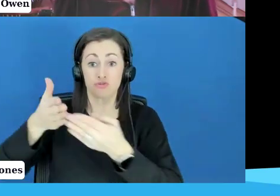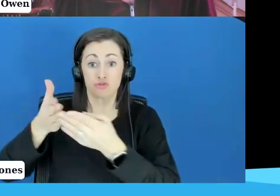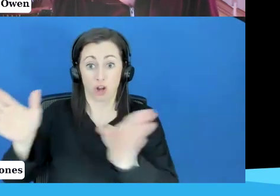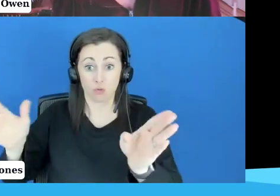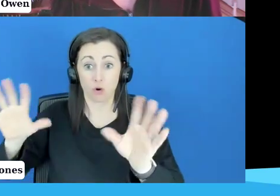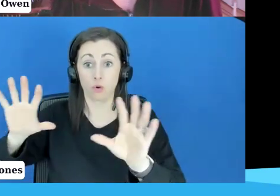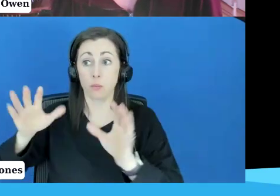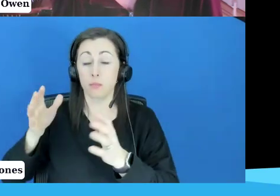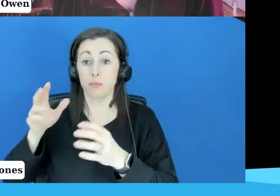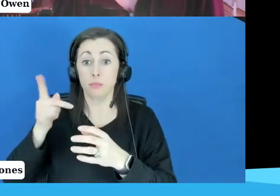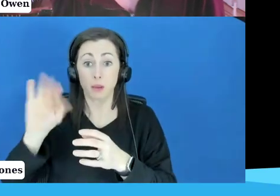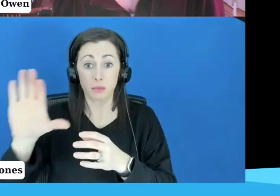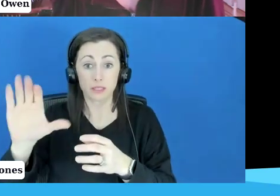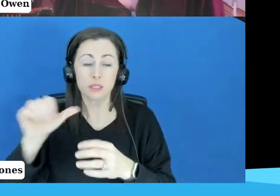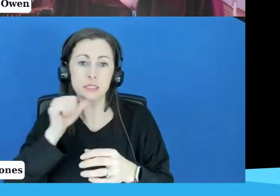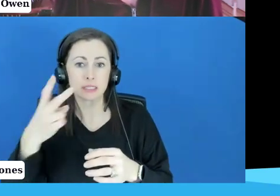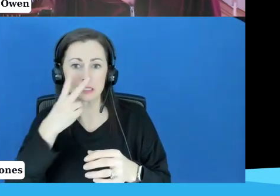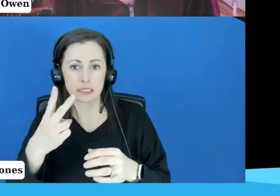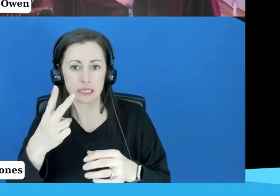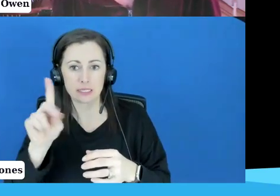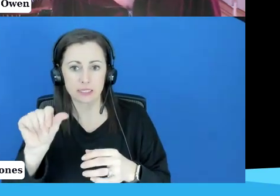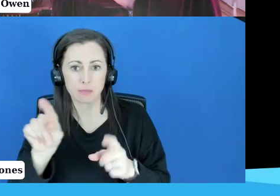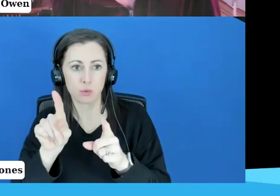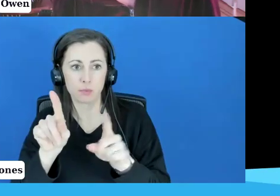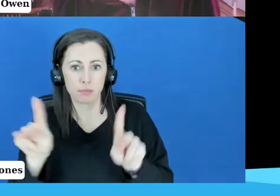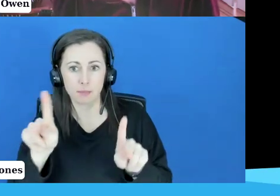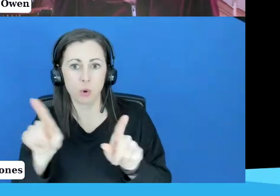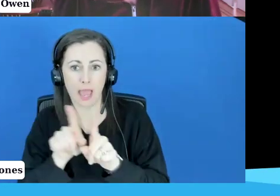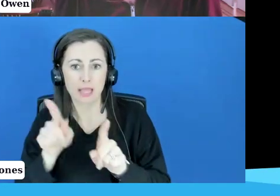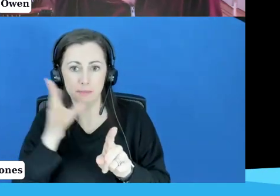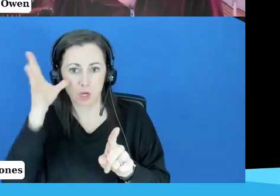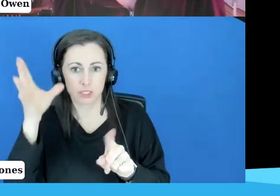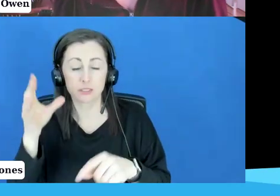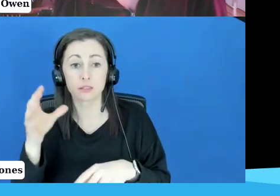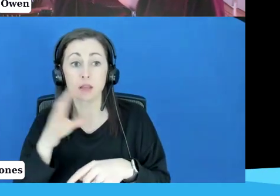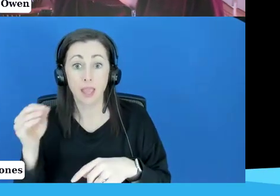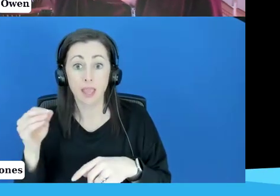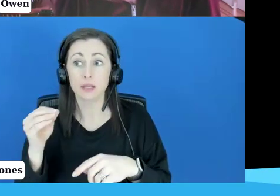and especially disabled folks, disabled women as biological mothers.